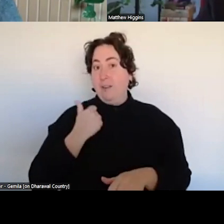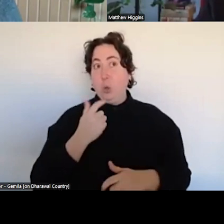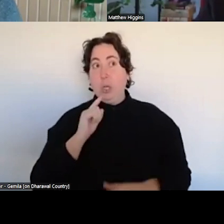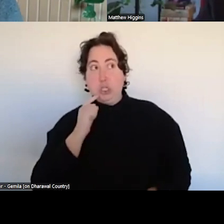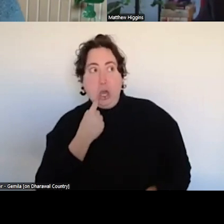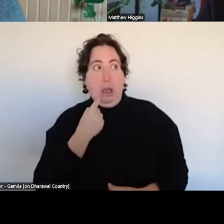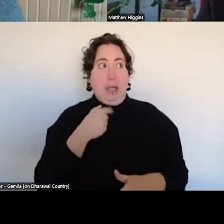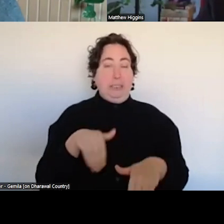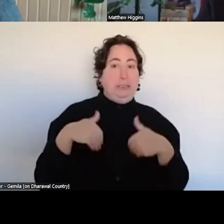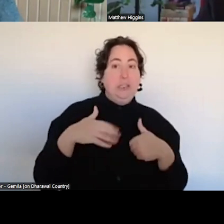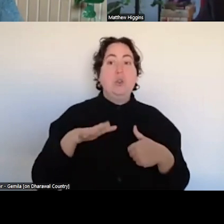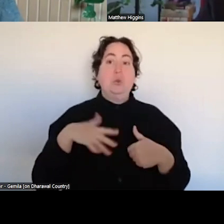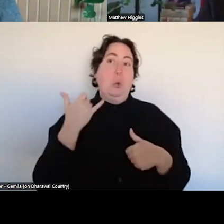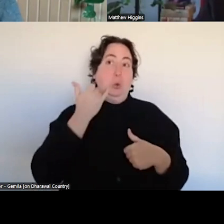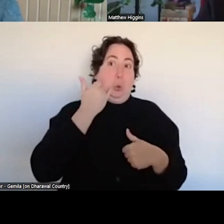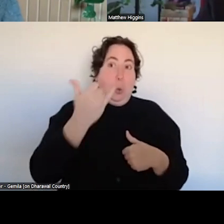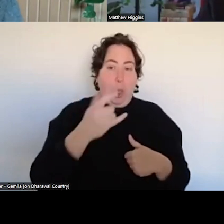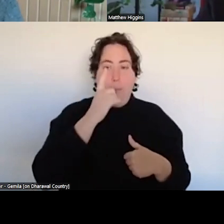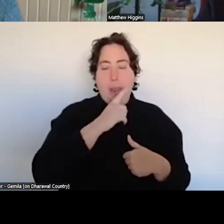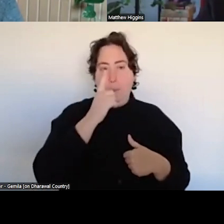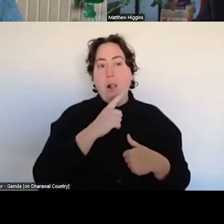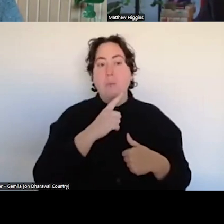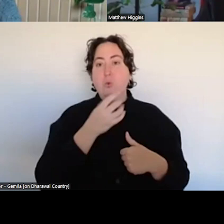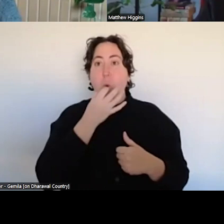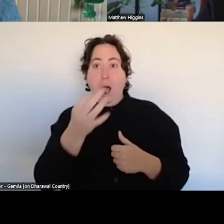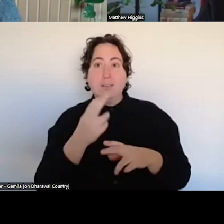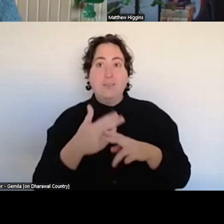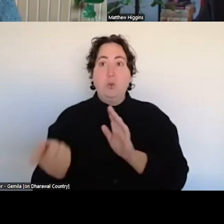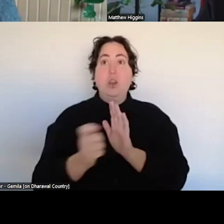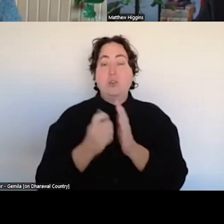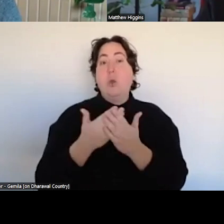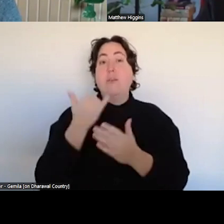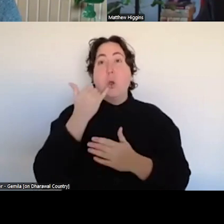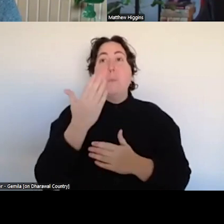and making that ask on the telephone, please register for that opportunity.